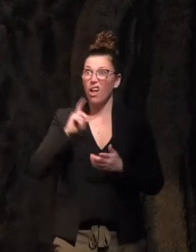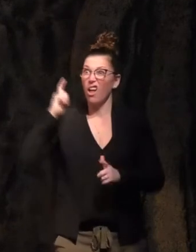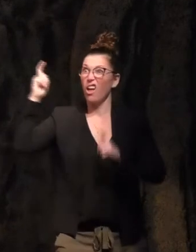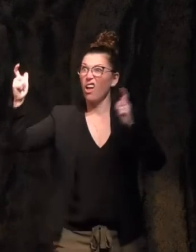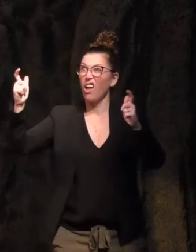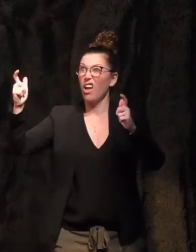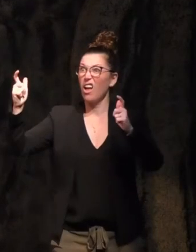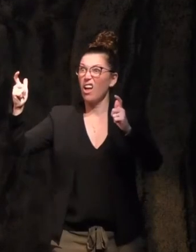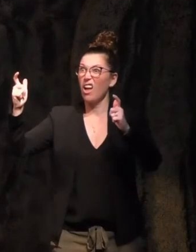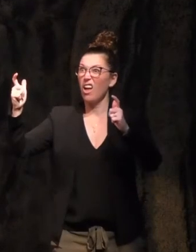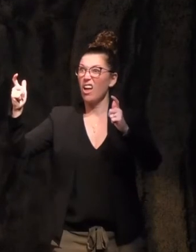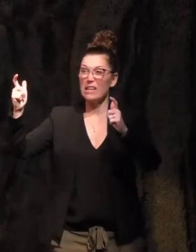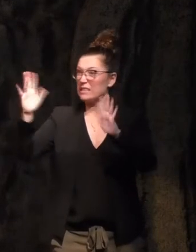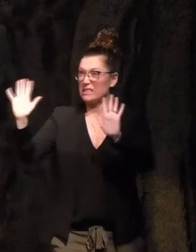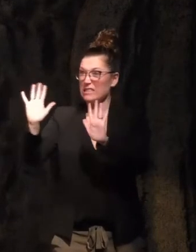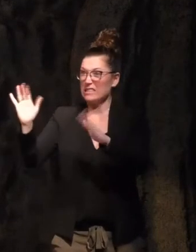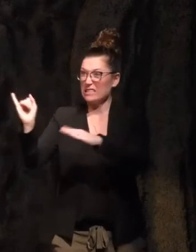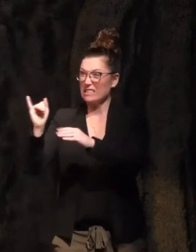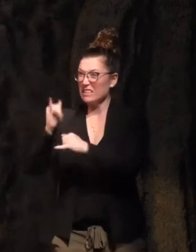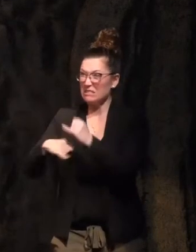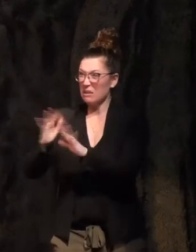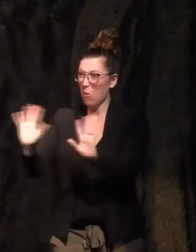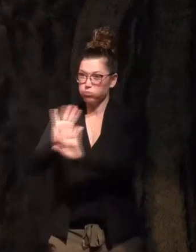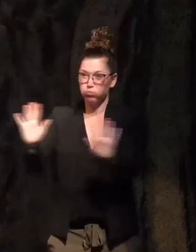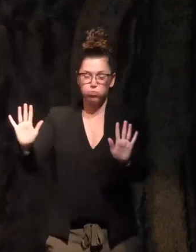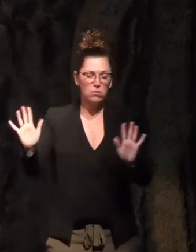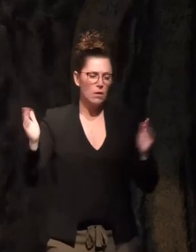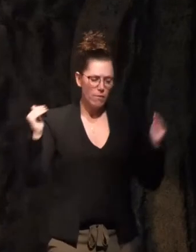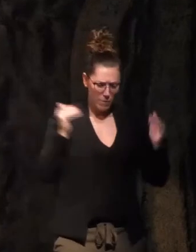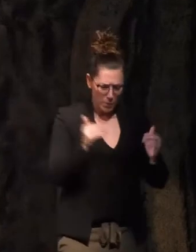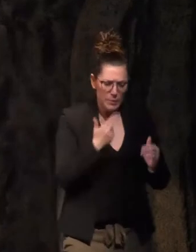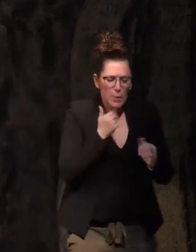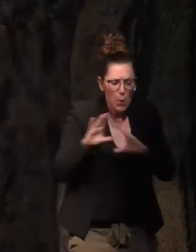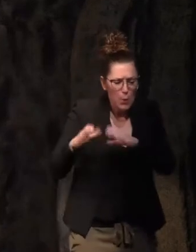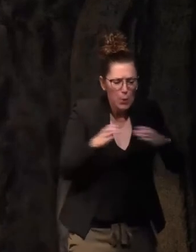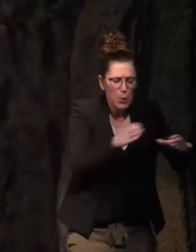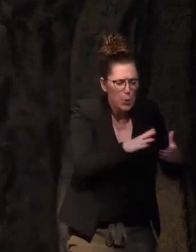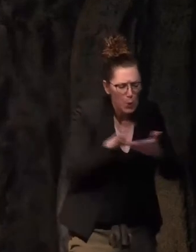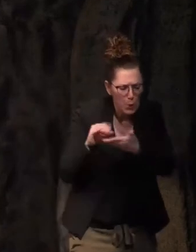but a milieu that was perhaps slightly more aware that the way one set of people does things